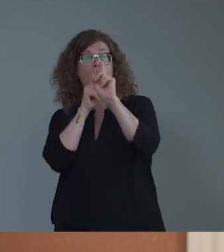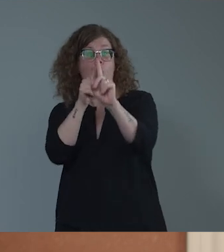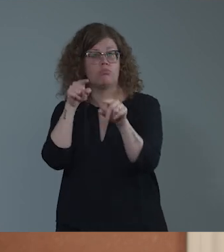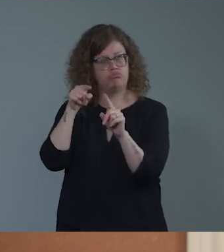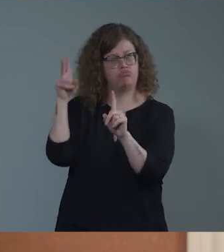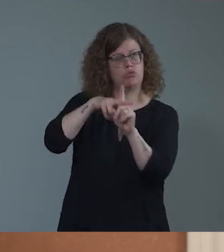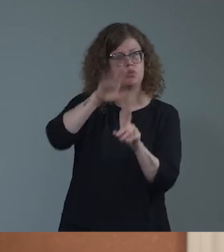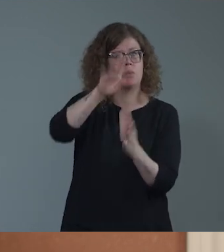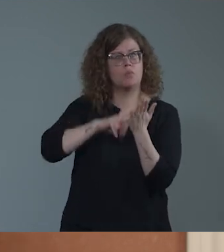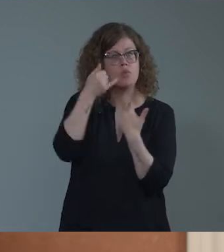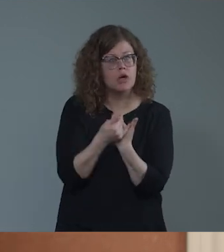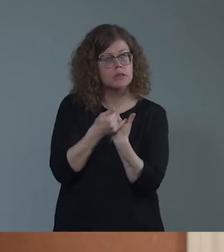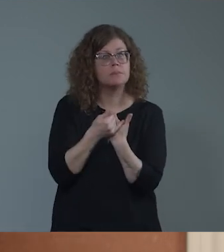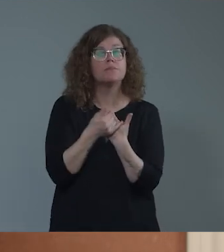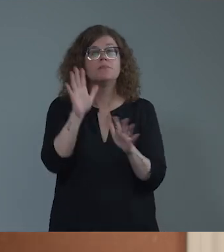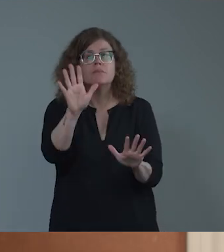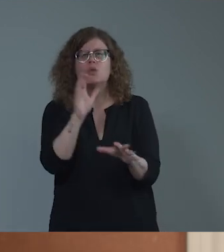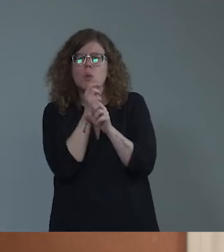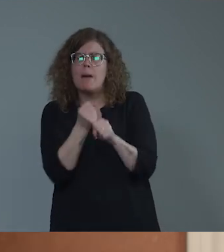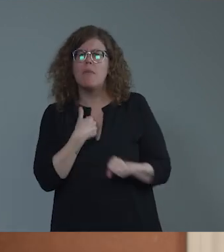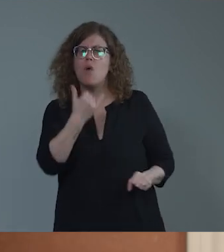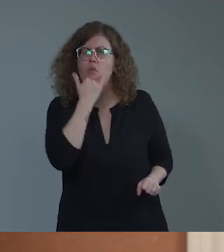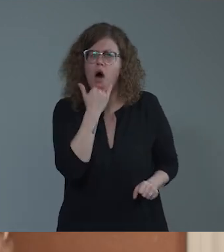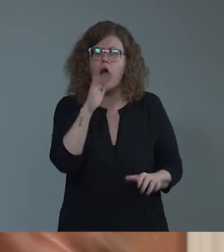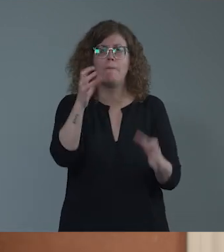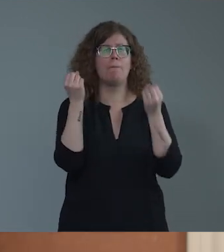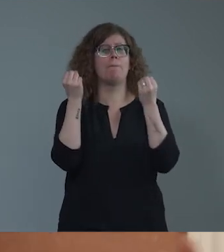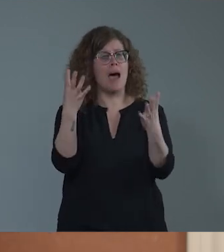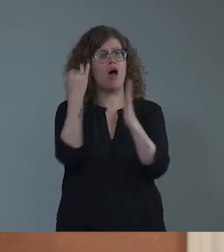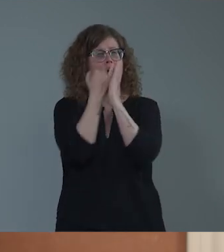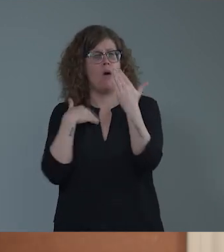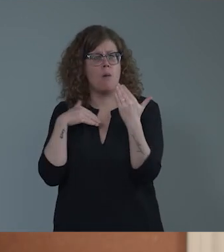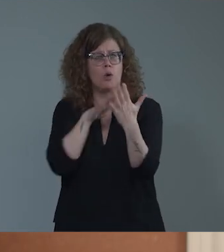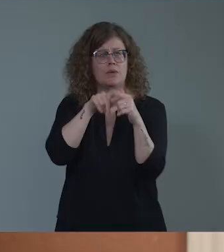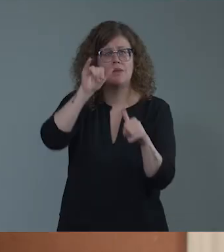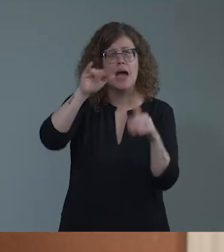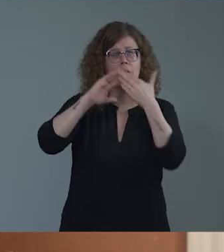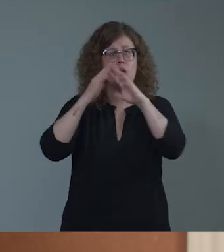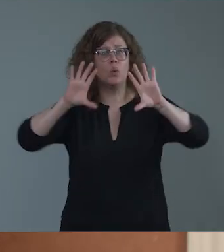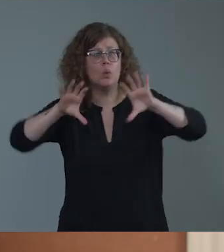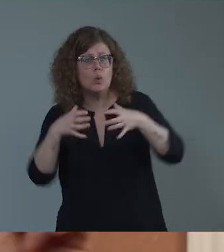Choosing the right artist for your goals is going to indicate how that project ends. Now don't get me wrong.